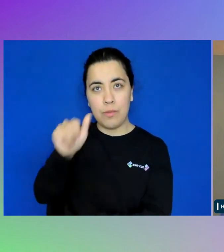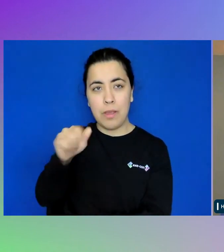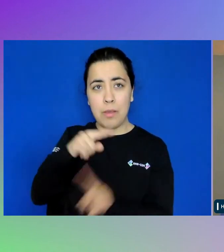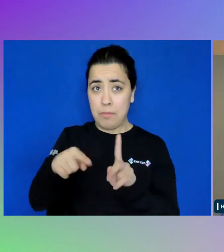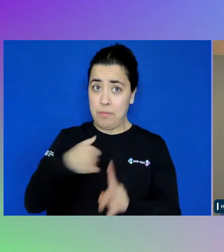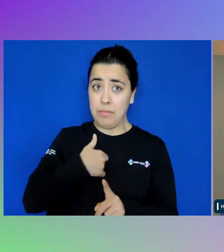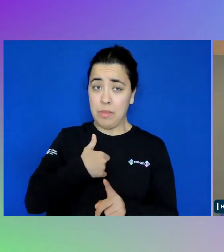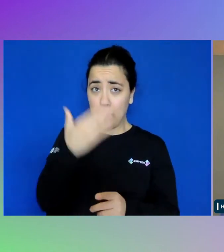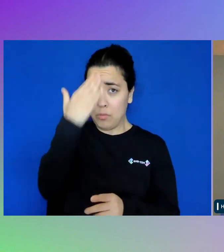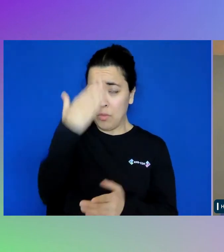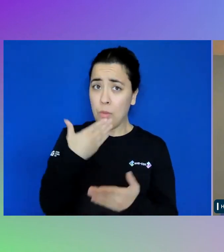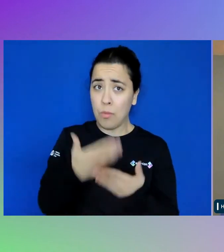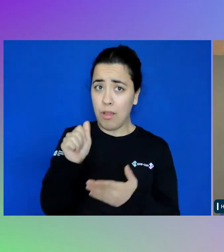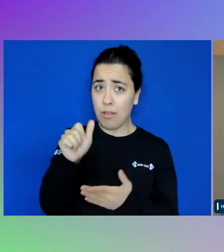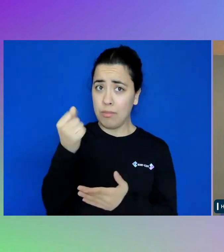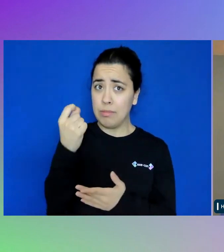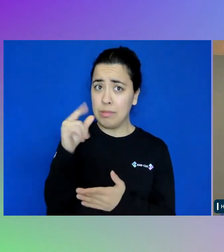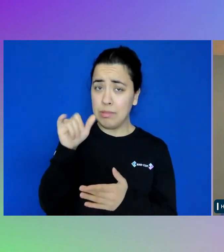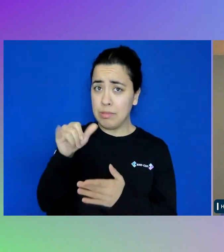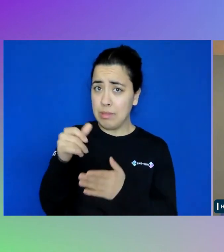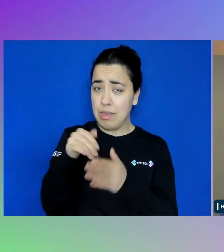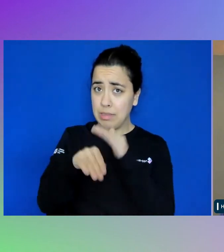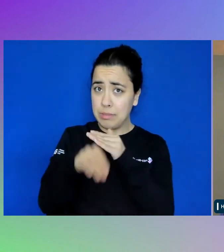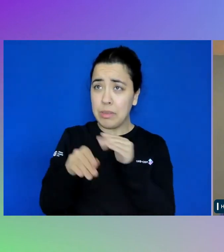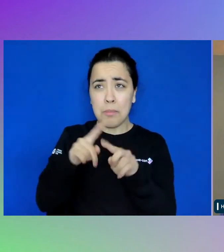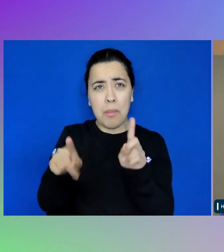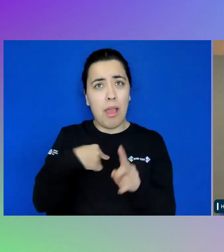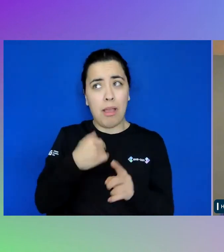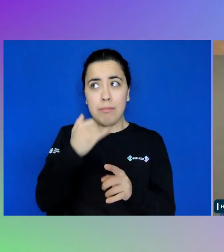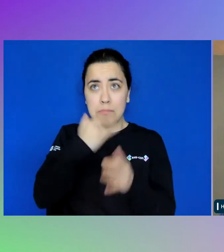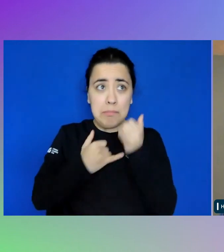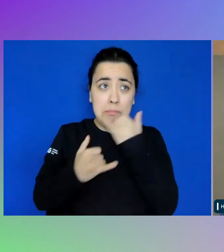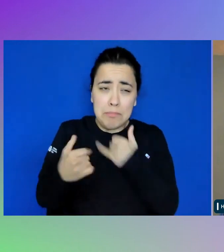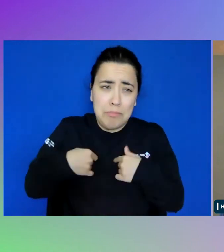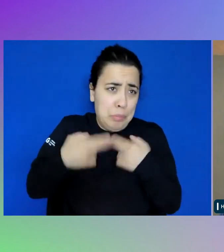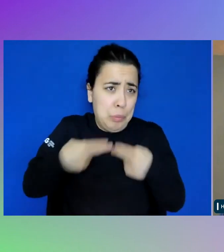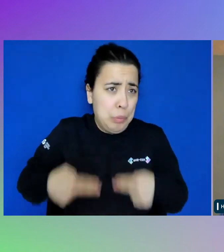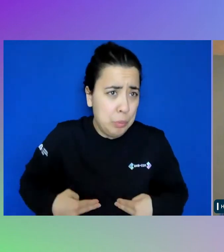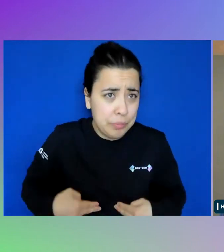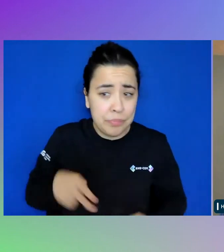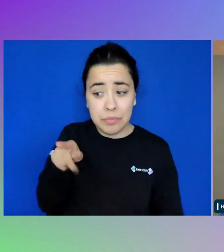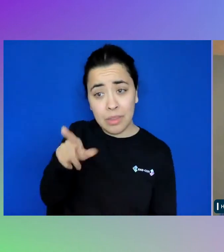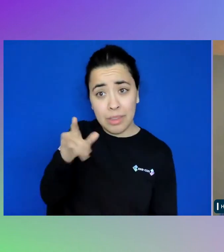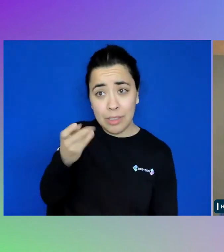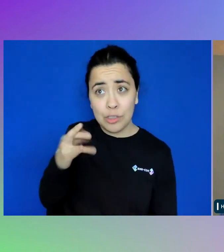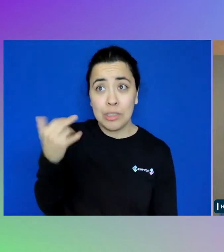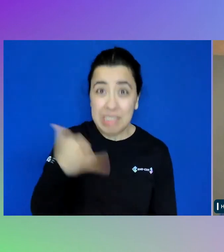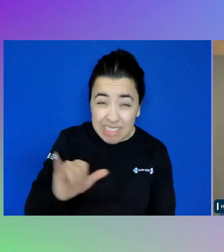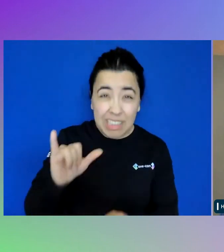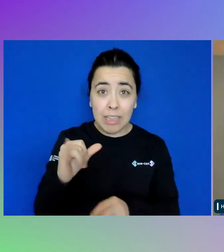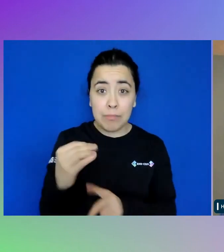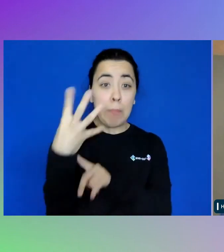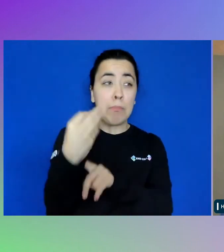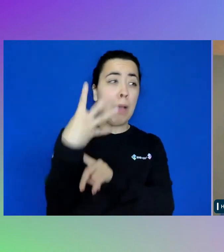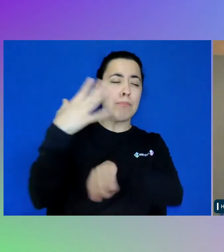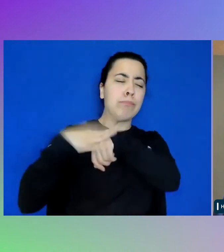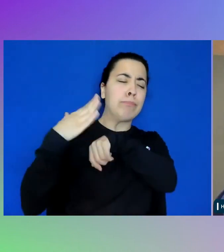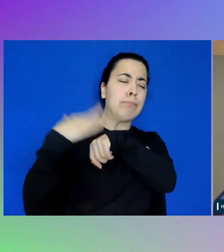know, making mistakes. Everyone makes mistakes. I'm a human. And, uh, linter. Linter still yells at me. I use it every day.